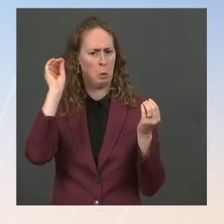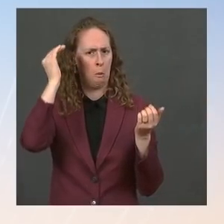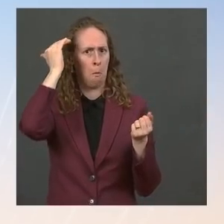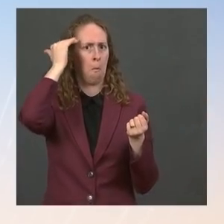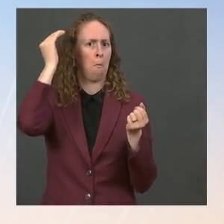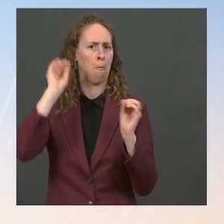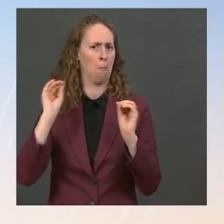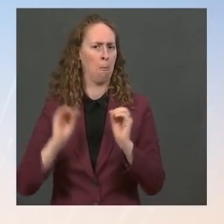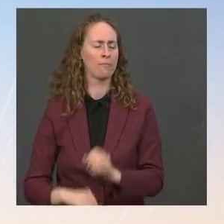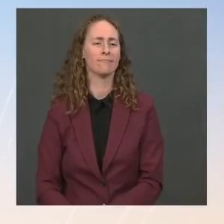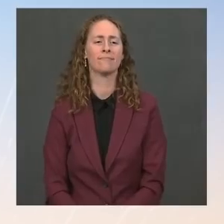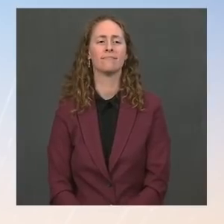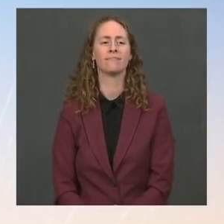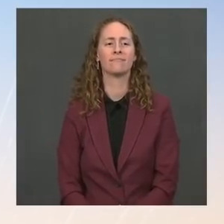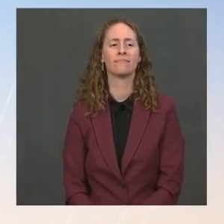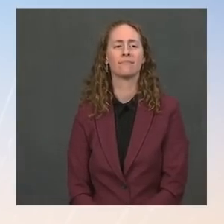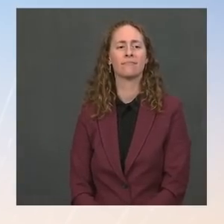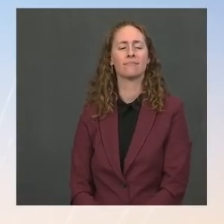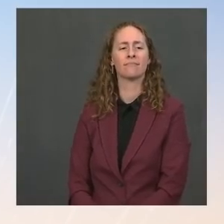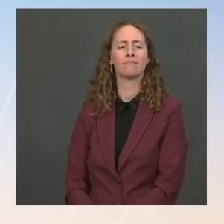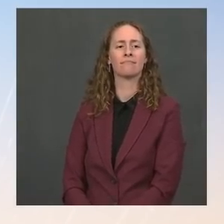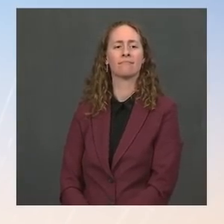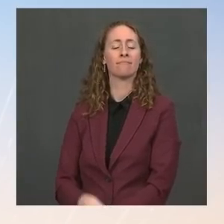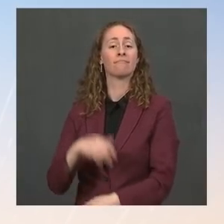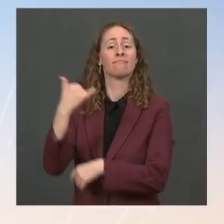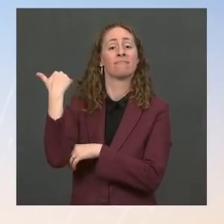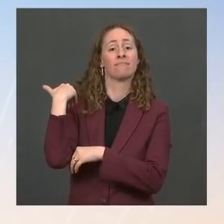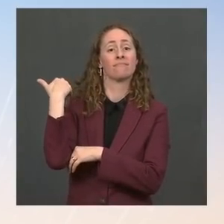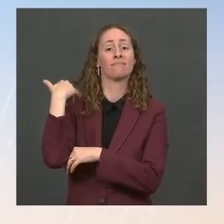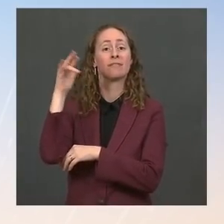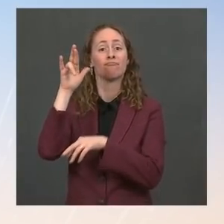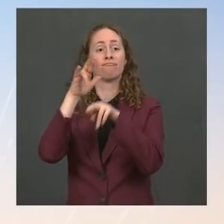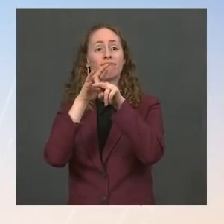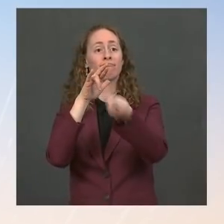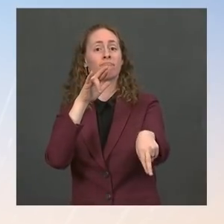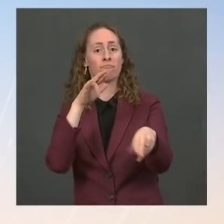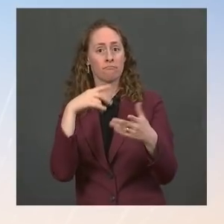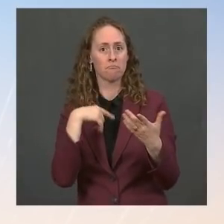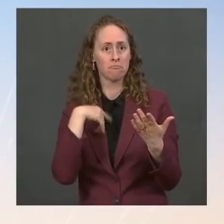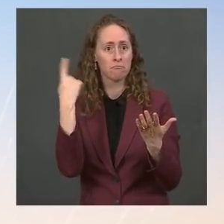for the administration or for the U.S. to pay some of the families of the victims of the drone strike?